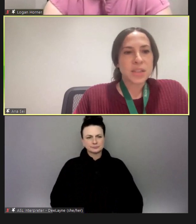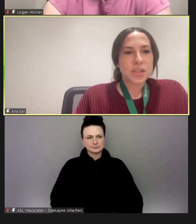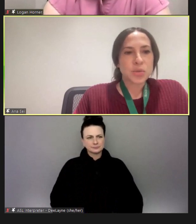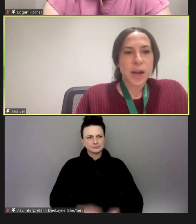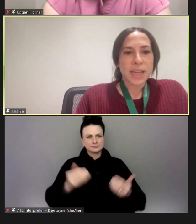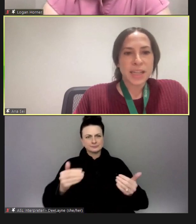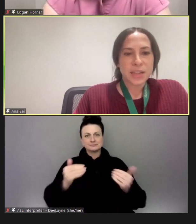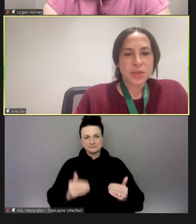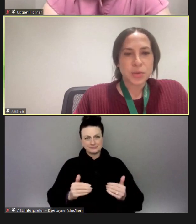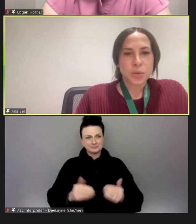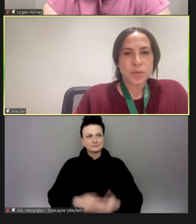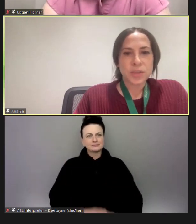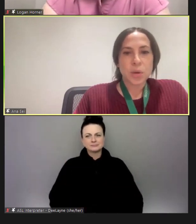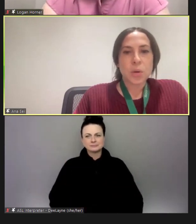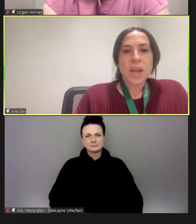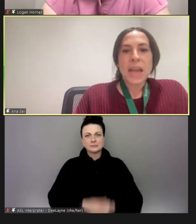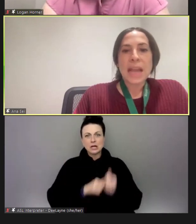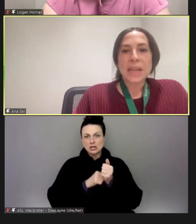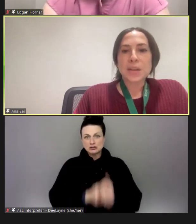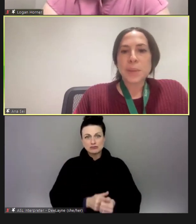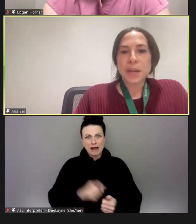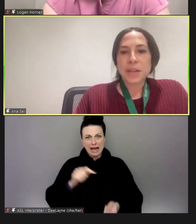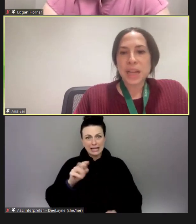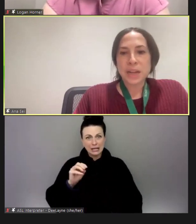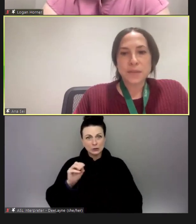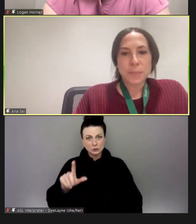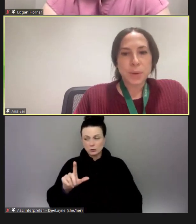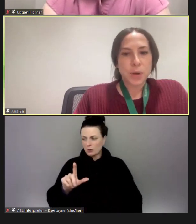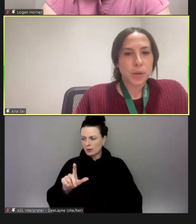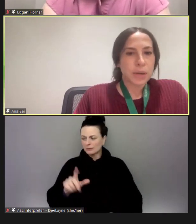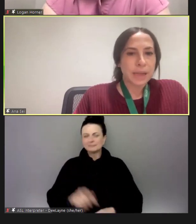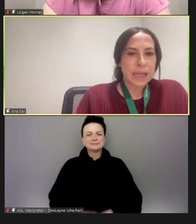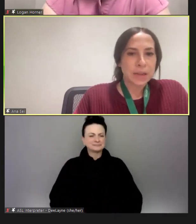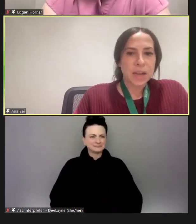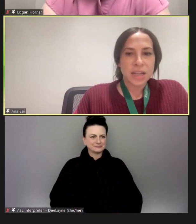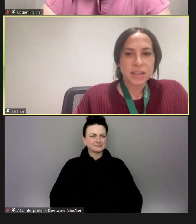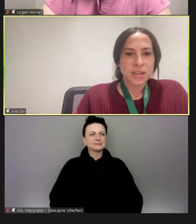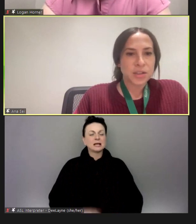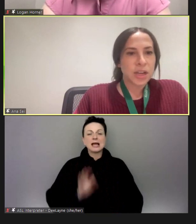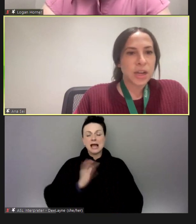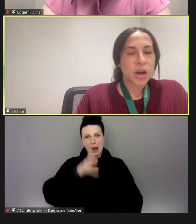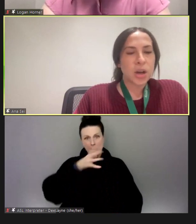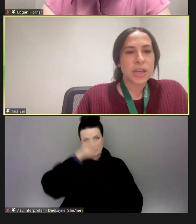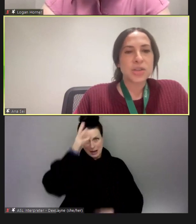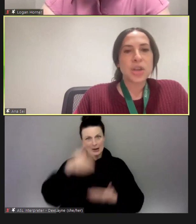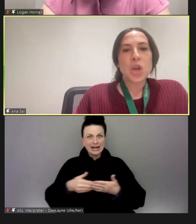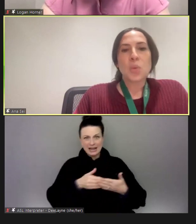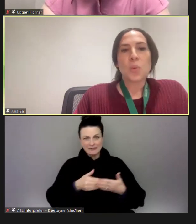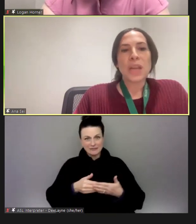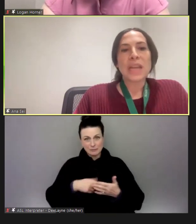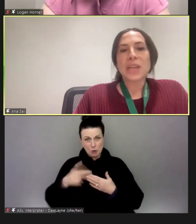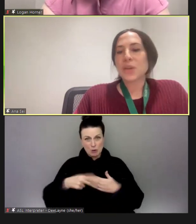tracking tools so inner parent infant